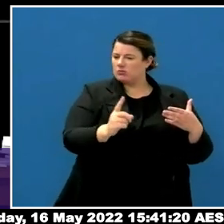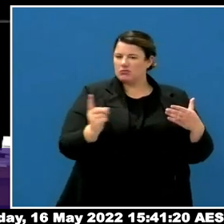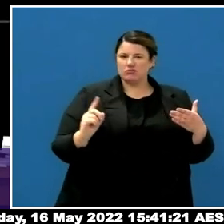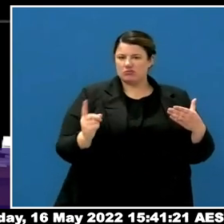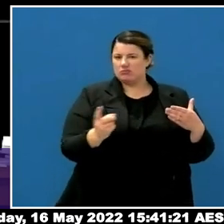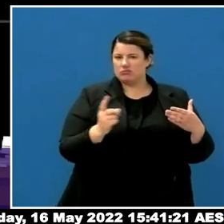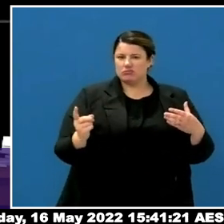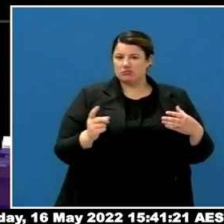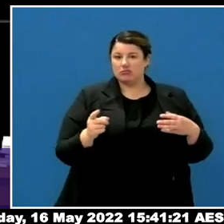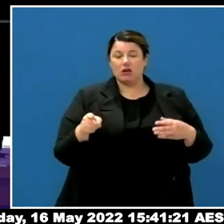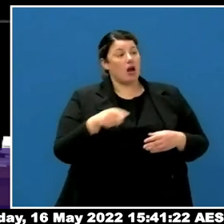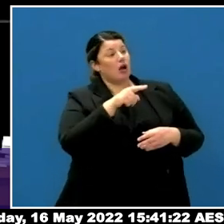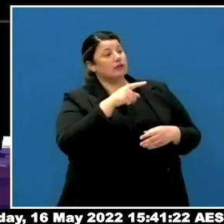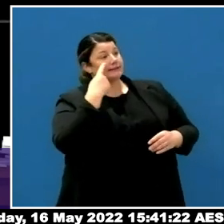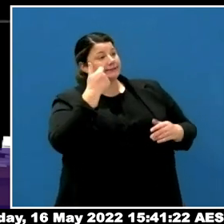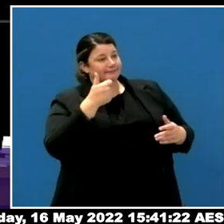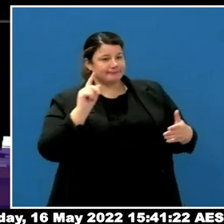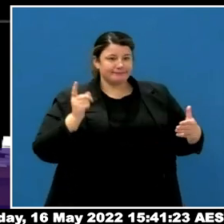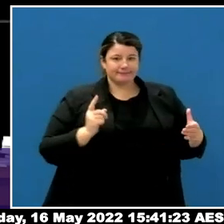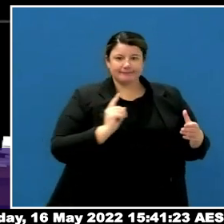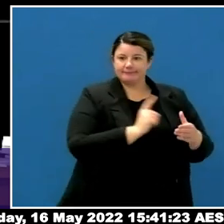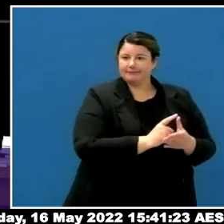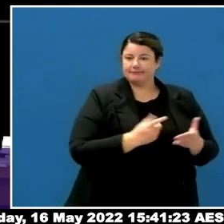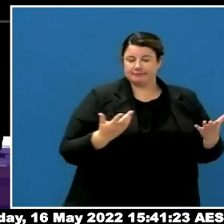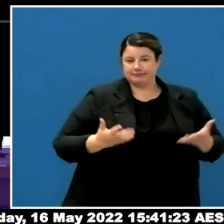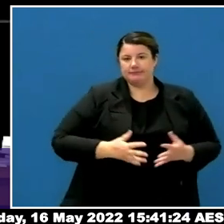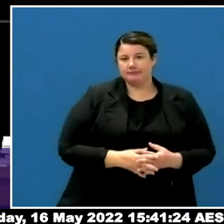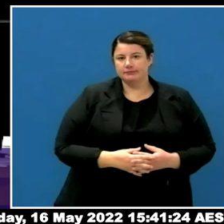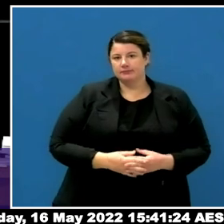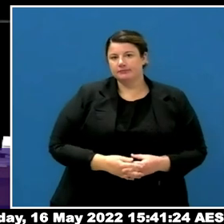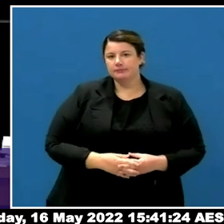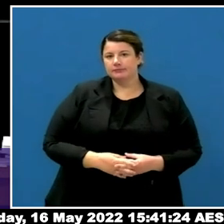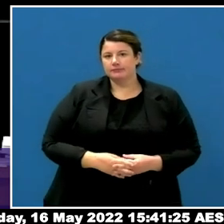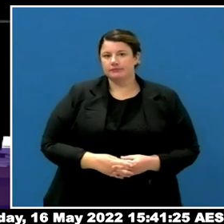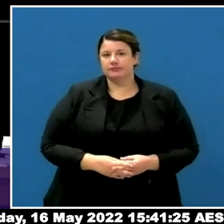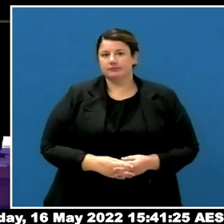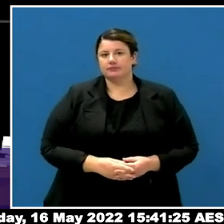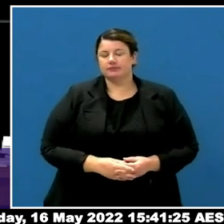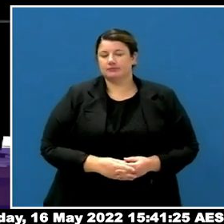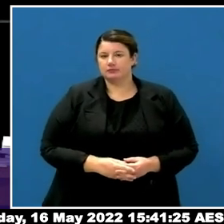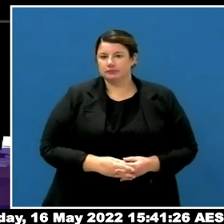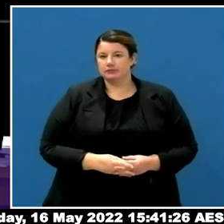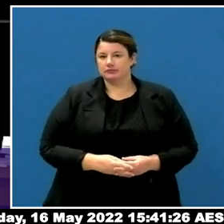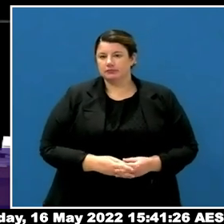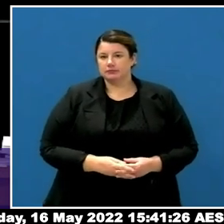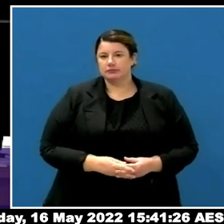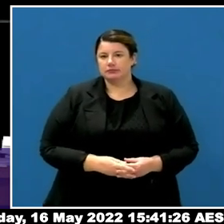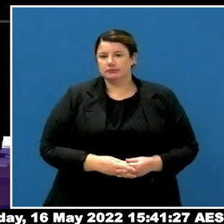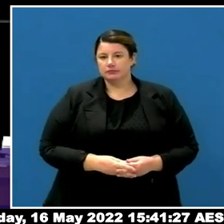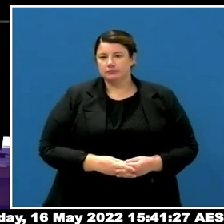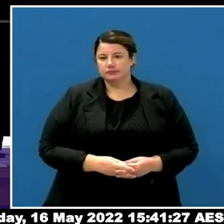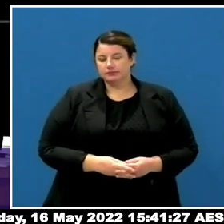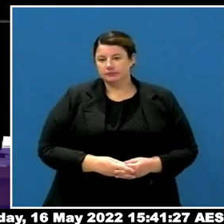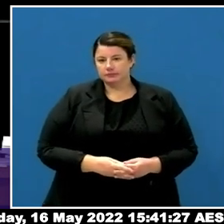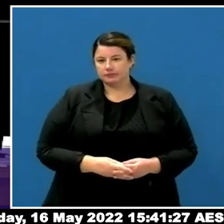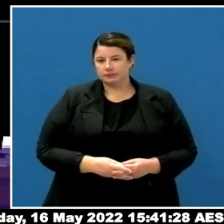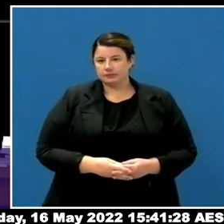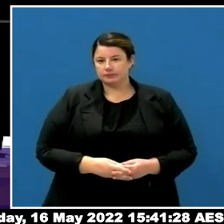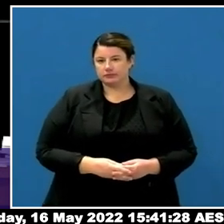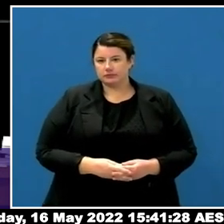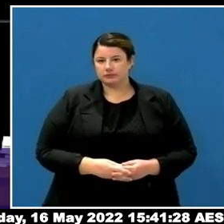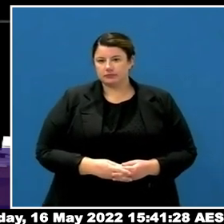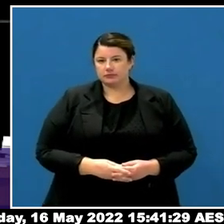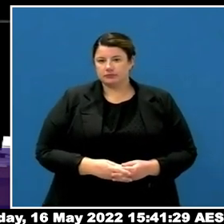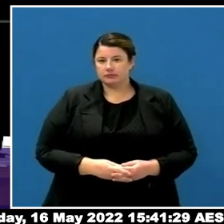Could I ask for a document to - you - sorry, I withdraw that.